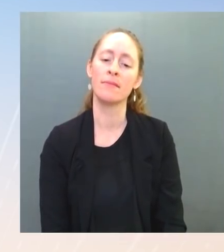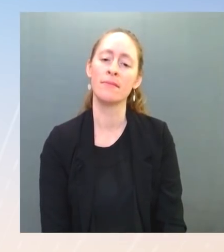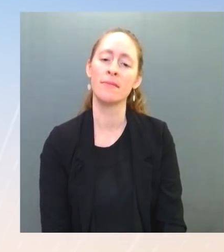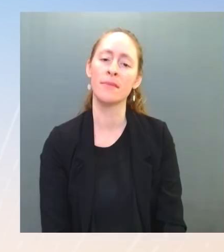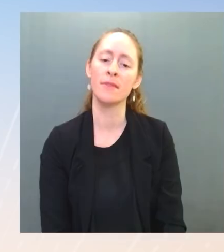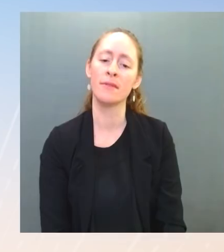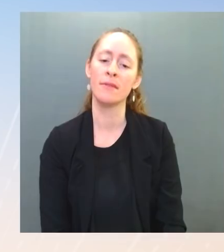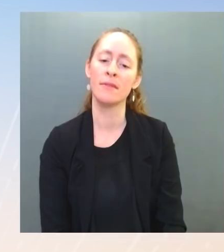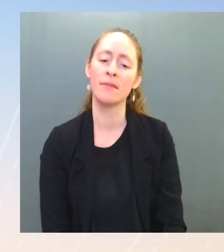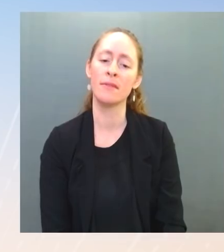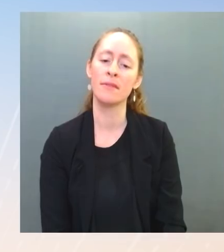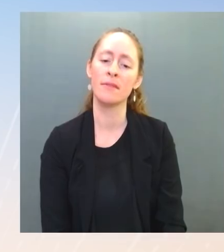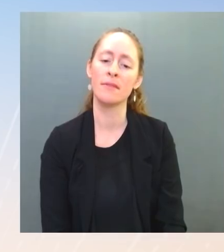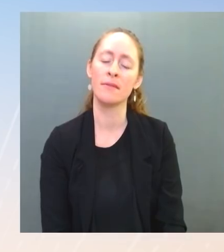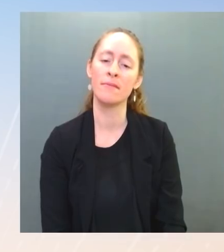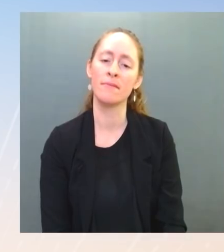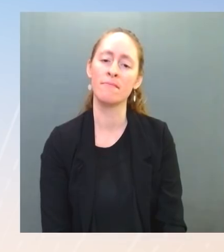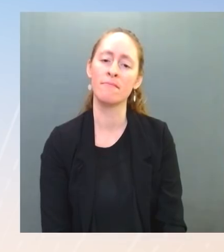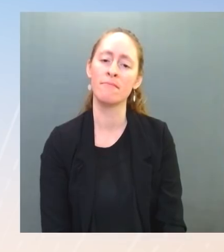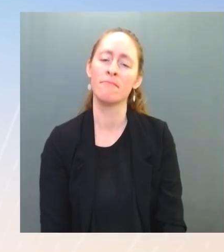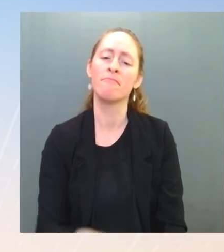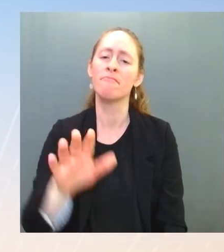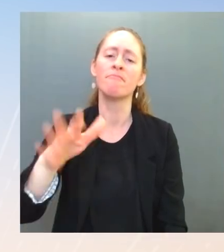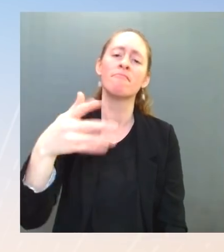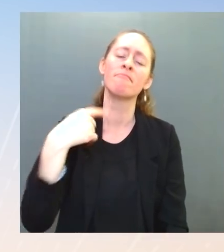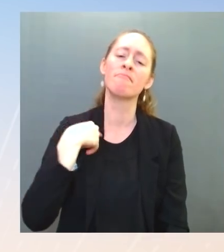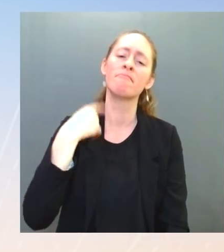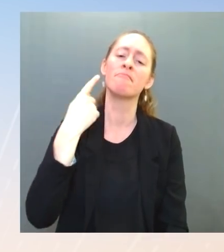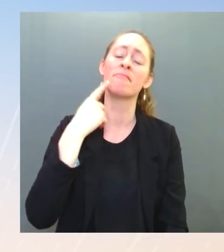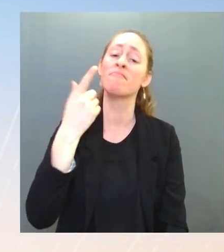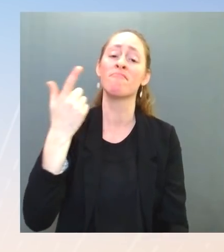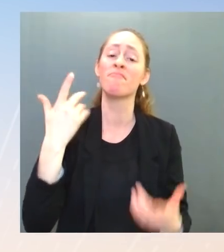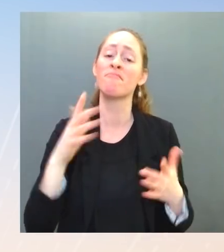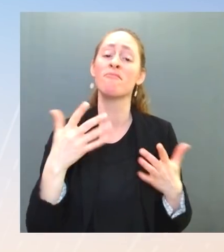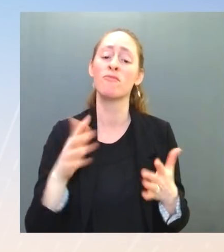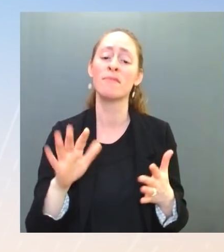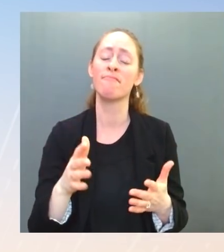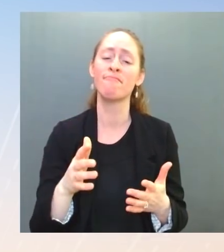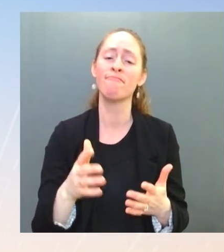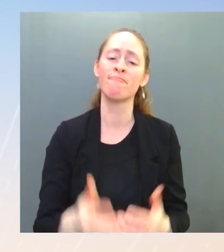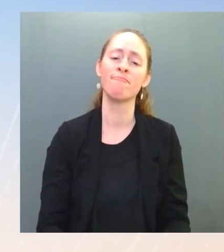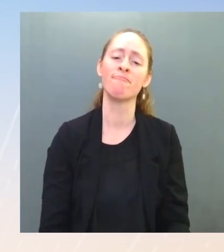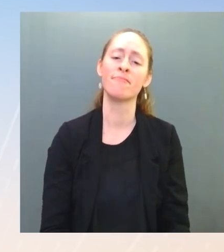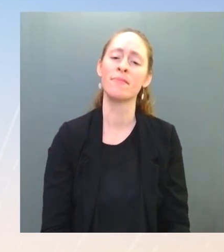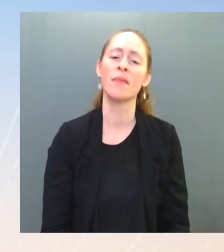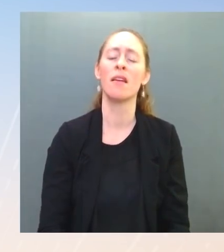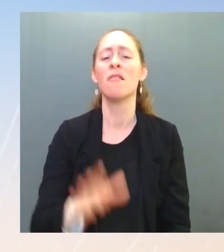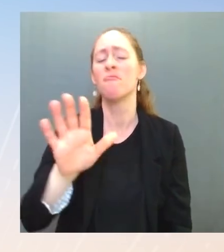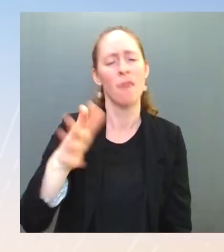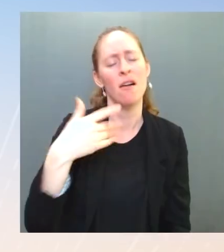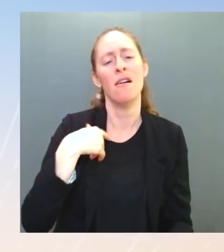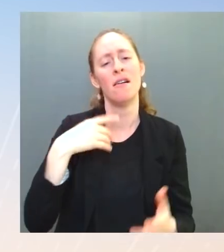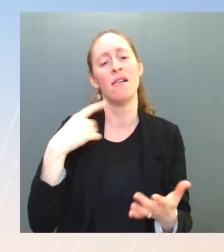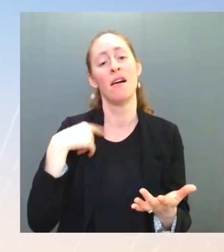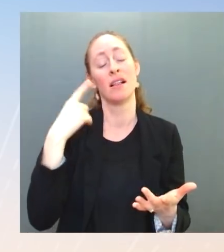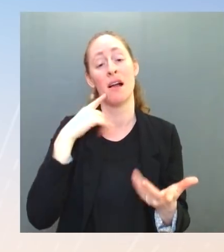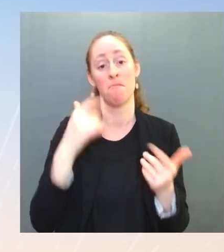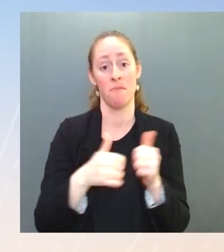all of the that they have, most of them, I should say, into Eastern Ukraine, we certainly expect that they will seek to surround